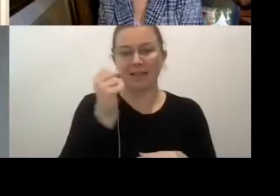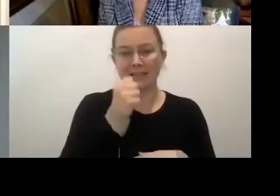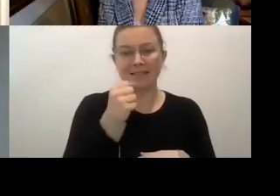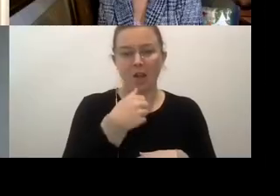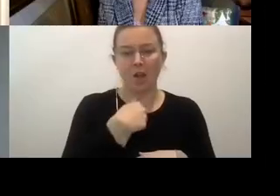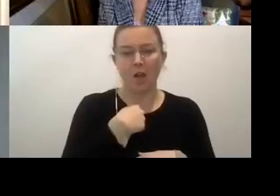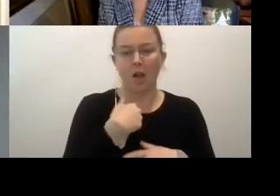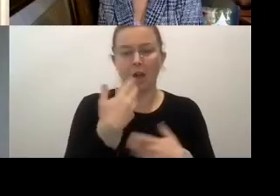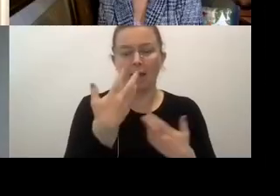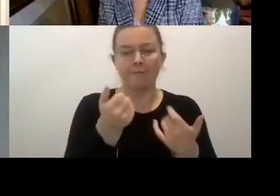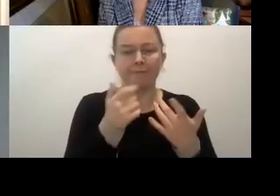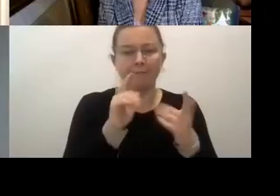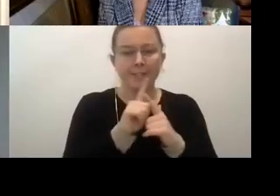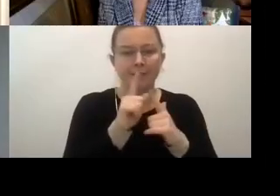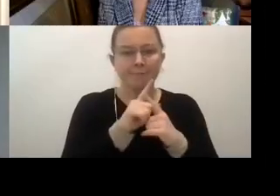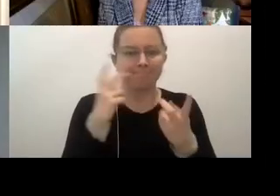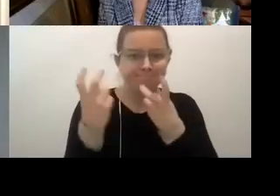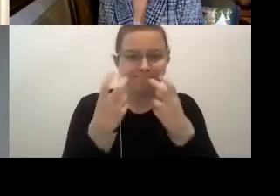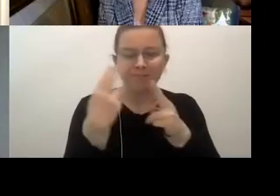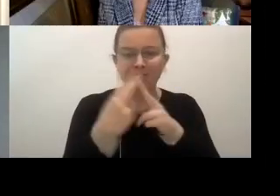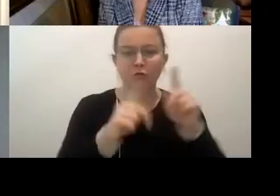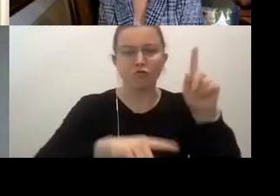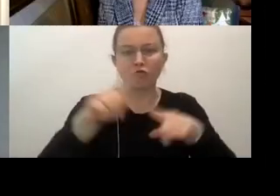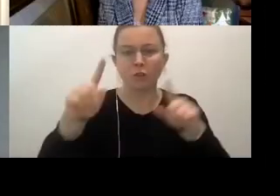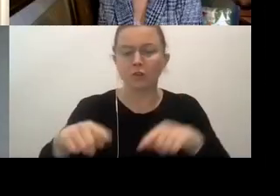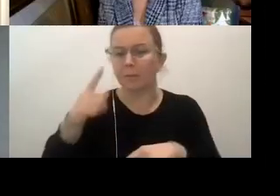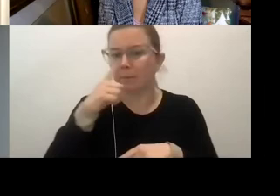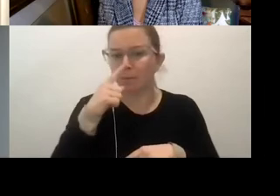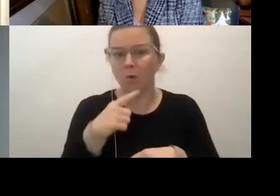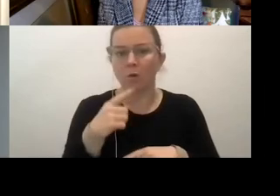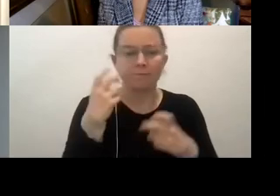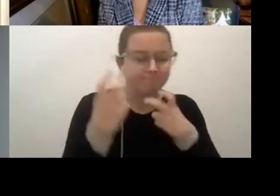and so I would just meet people and then ask and then meet different organizations